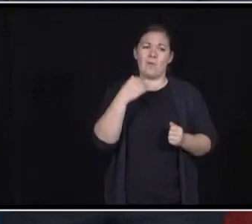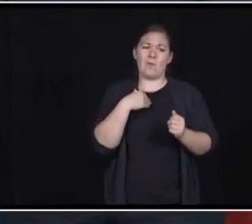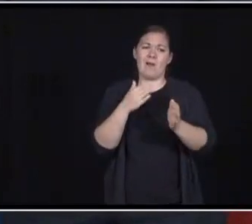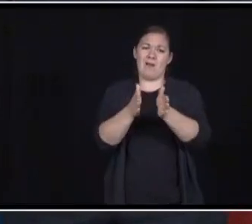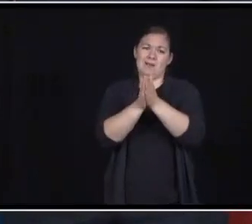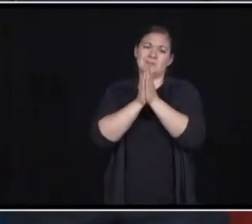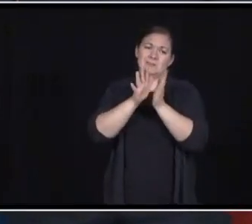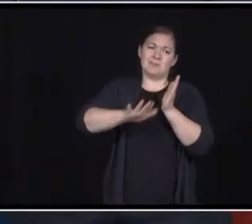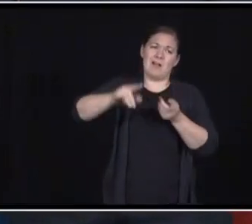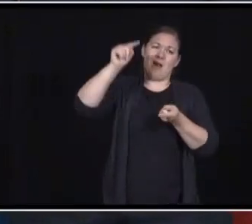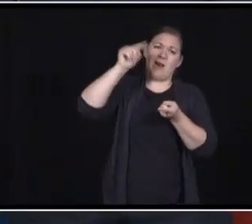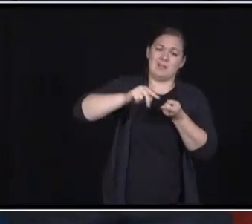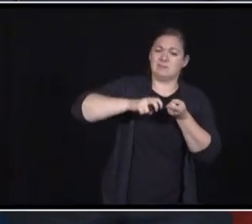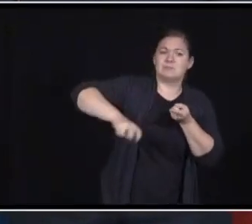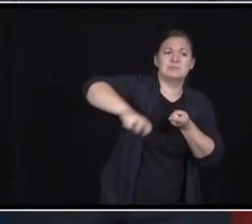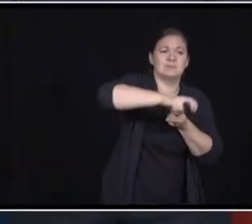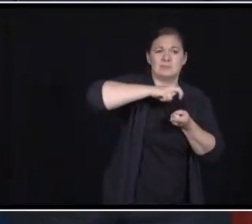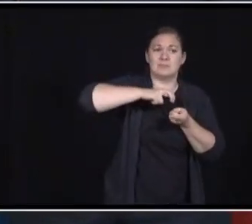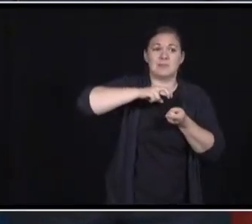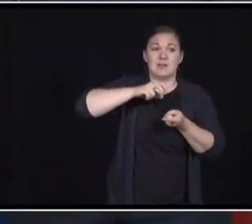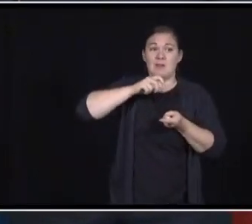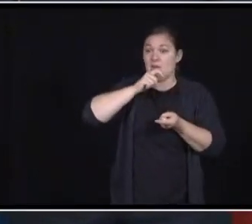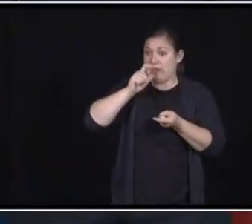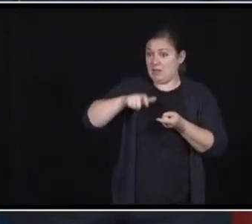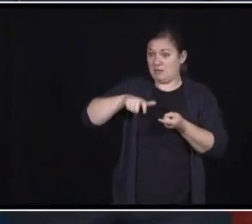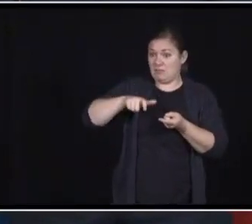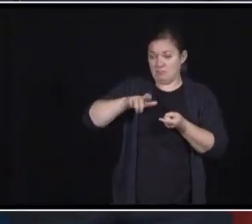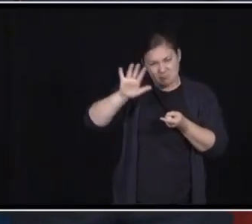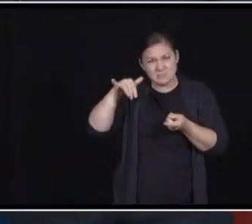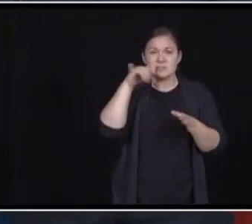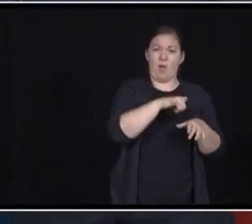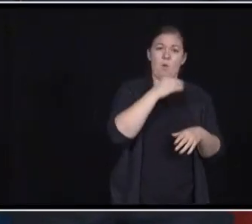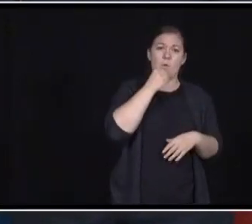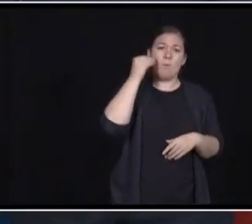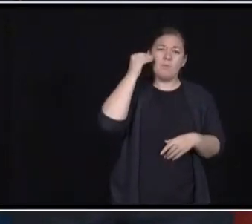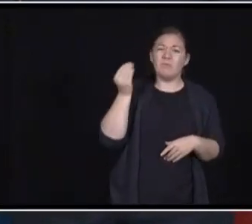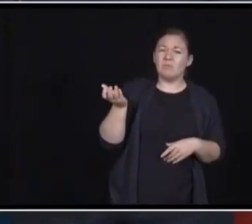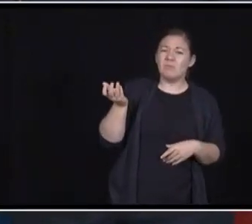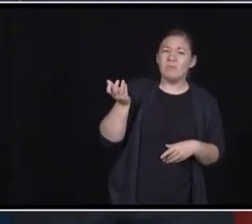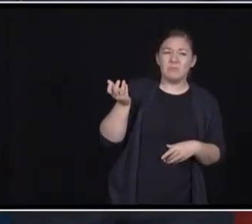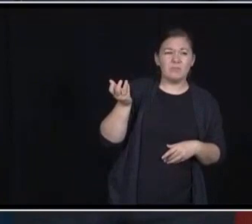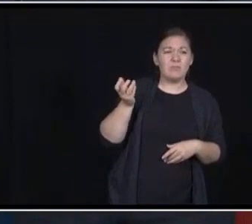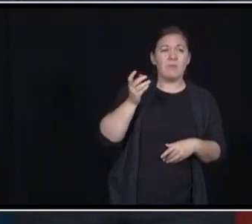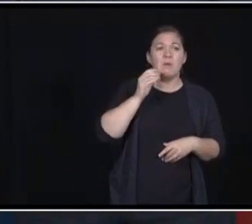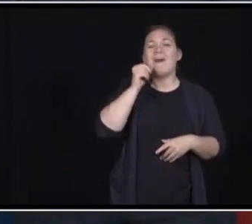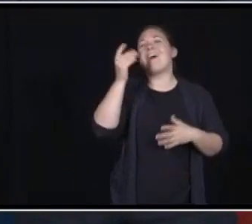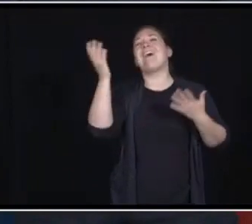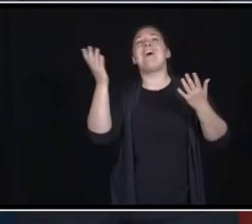Do not go to aspect do not go out of your house if you don't have to.